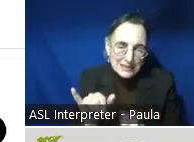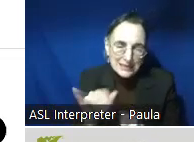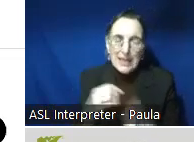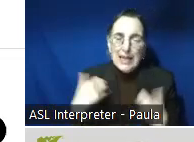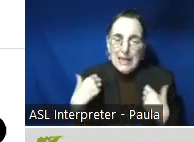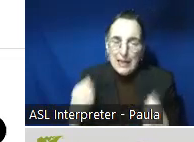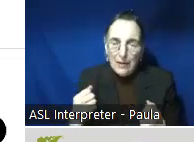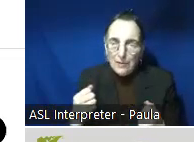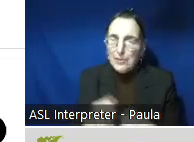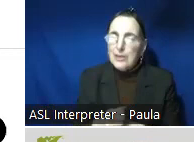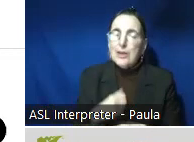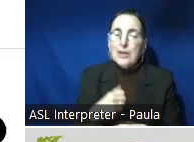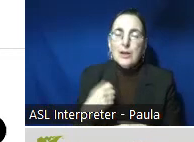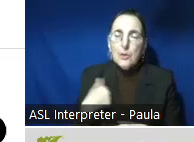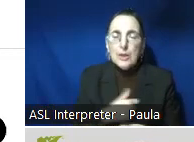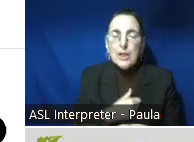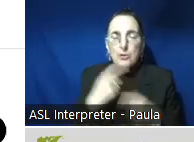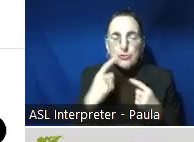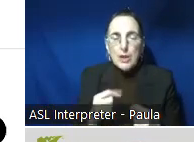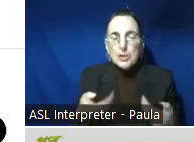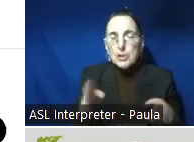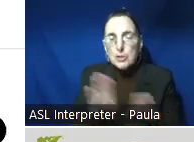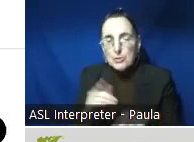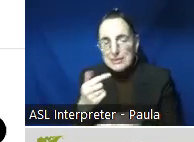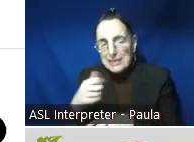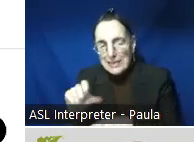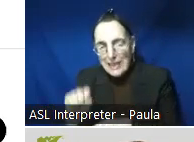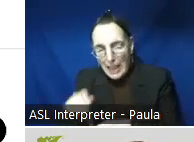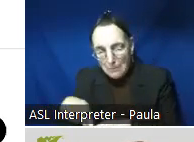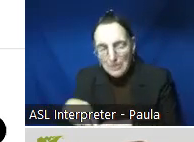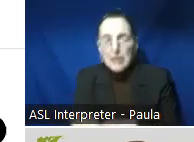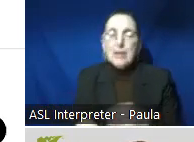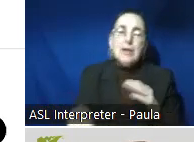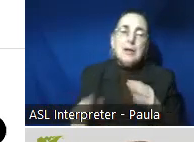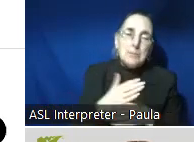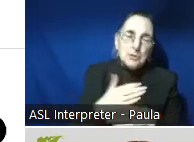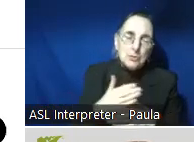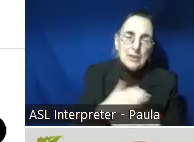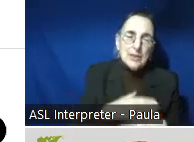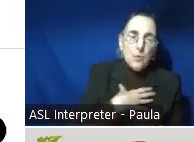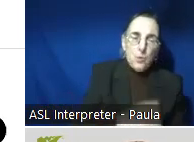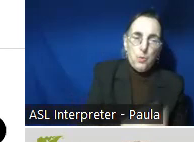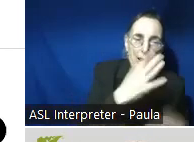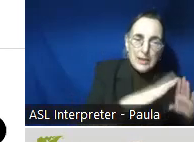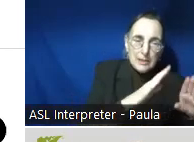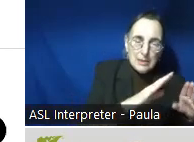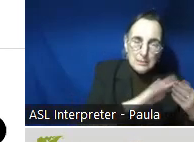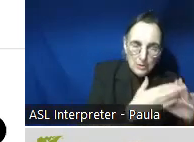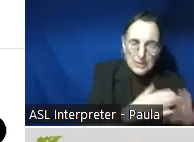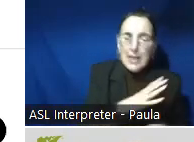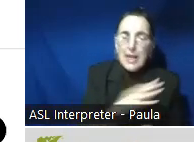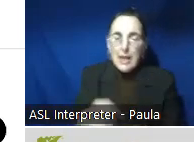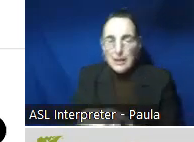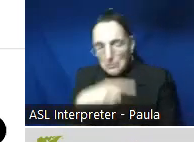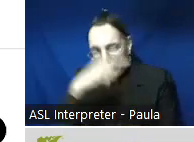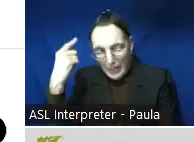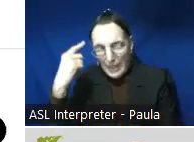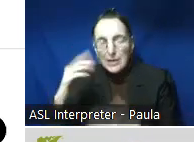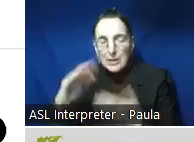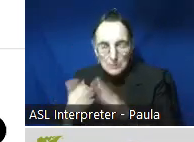between the Black and white community on intergenerational wealth transfer and sorry,